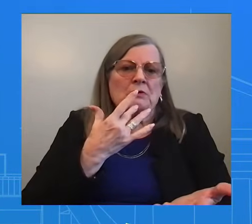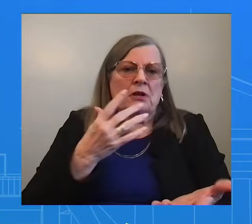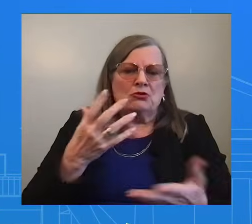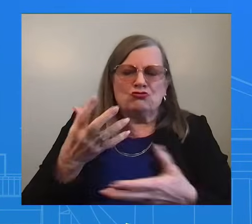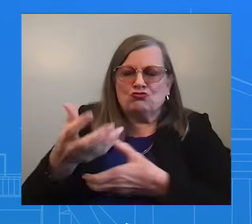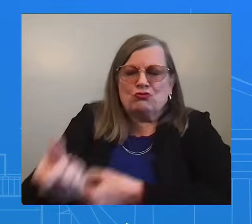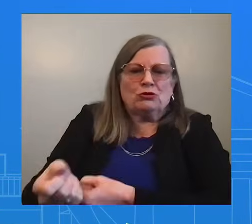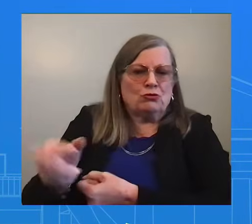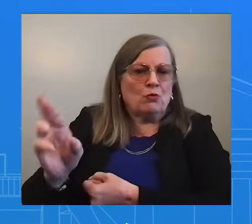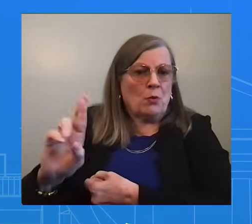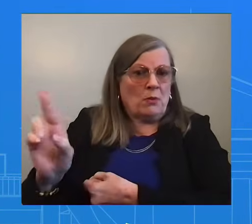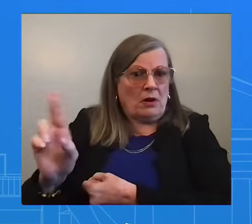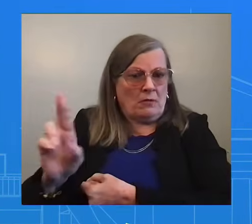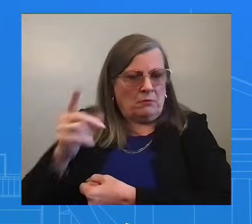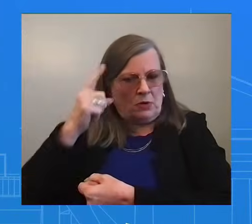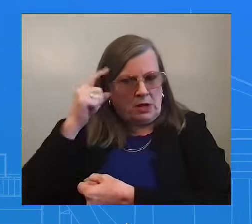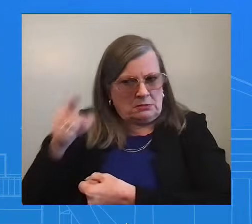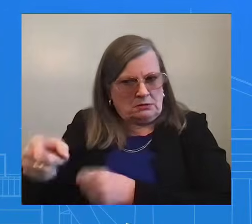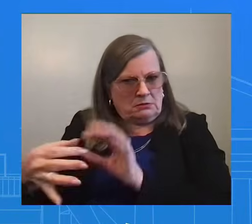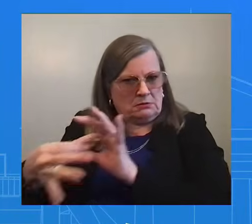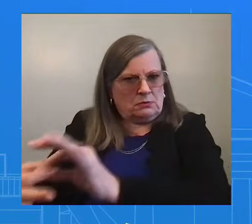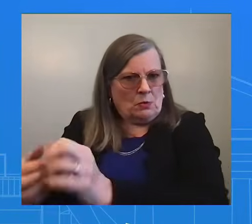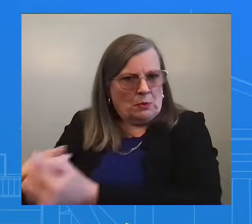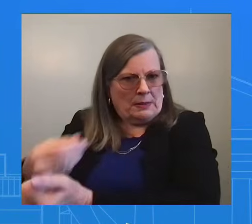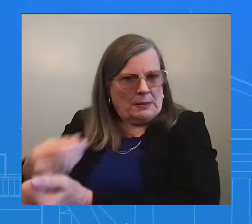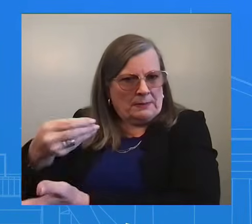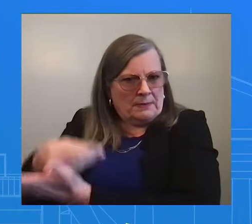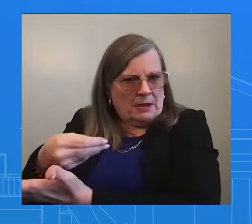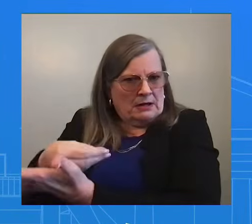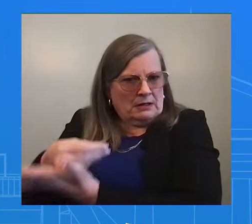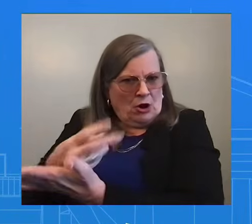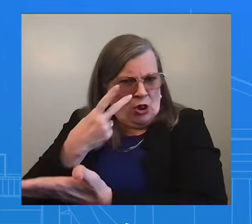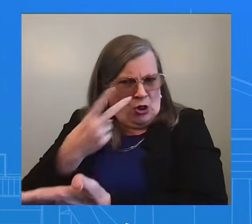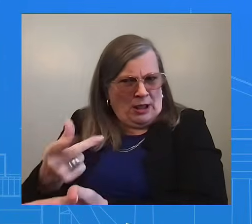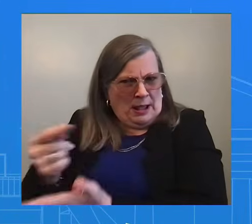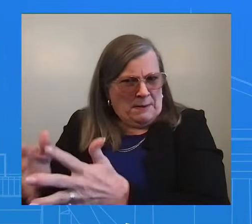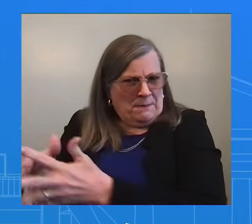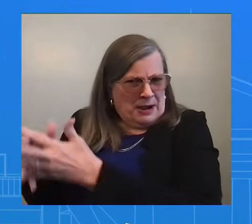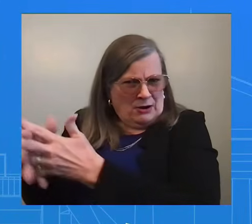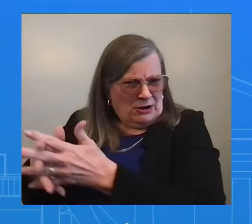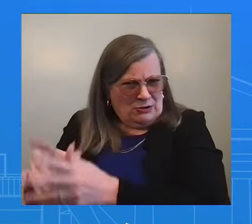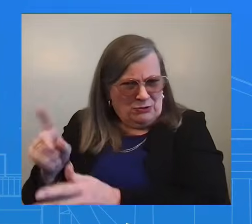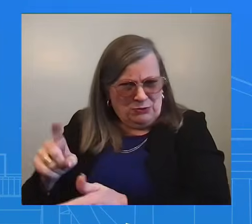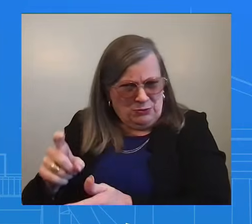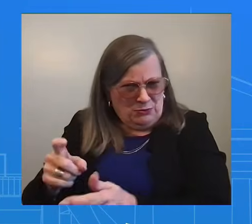who just think what you've done on the economy is not enough? Ms. Jean-Pierre: Look, we understand what Americans have gone through.